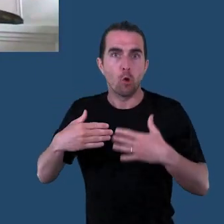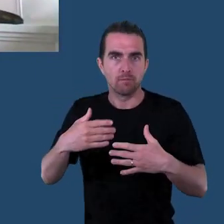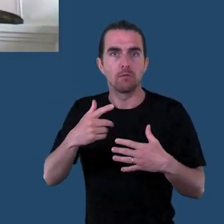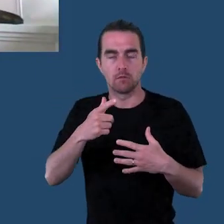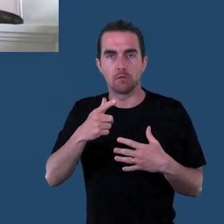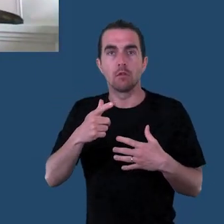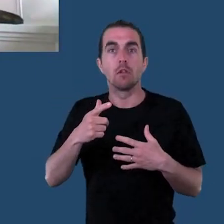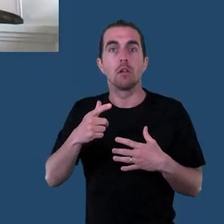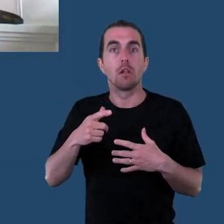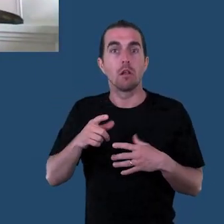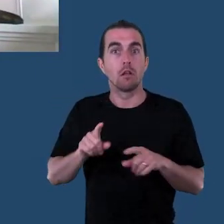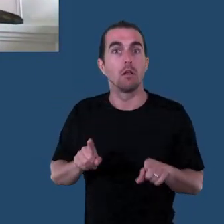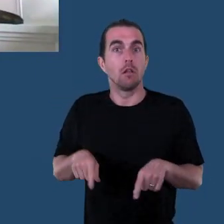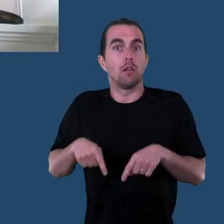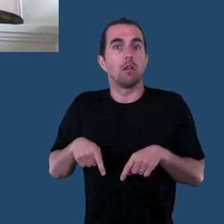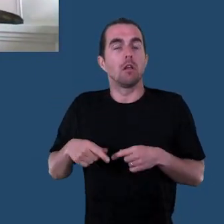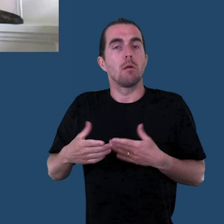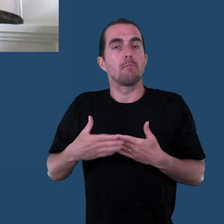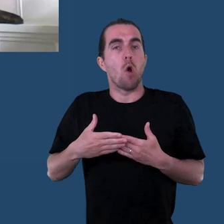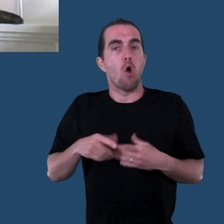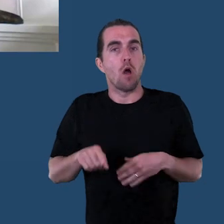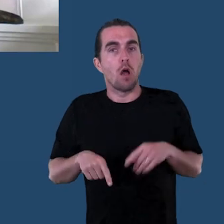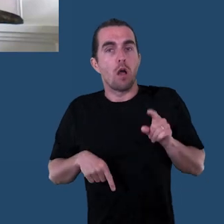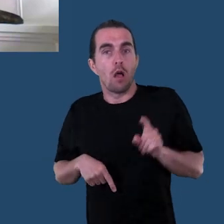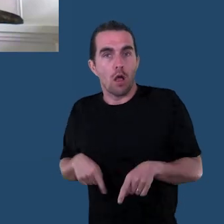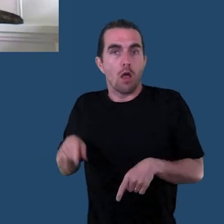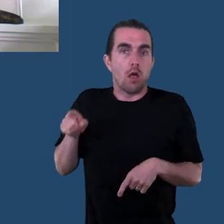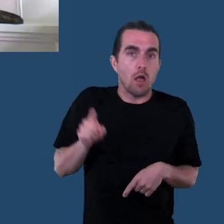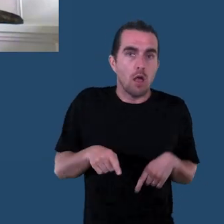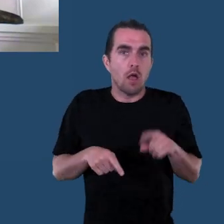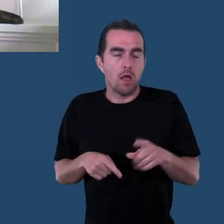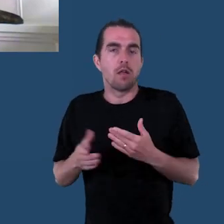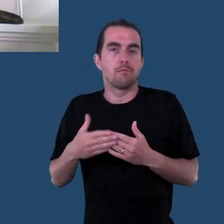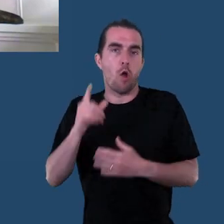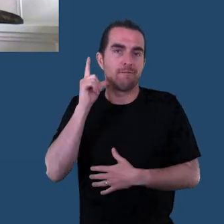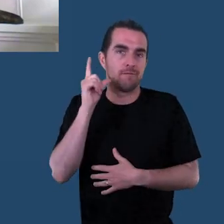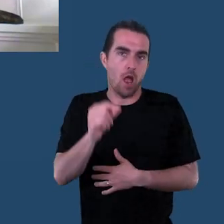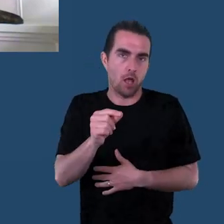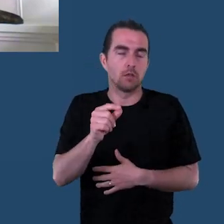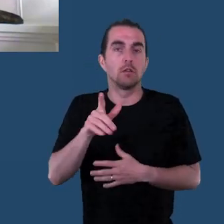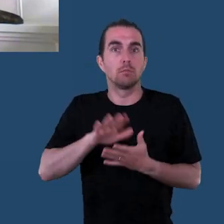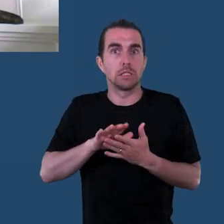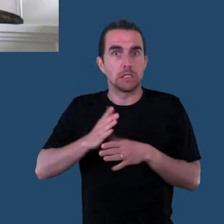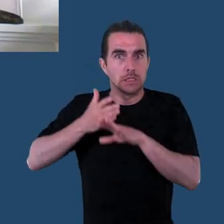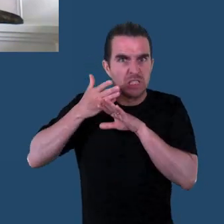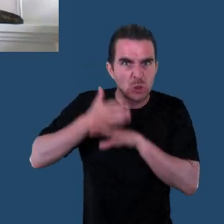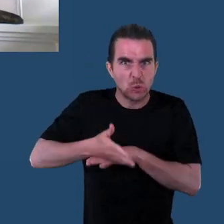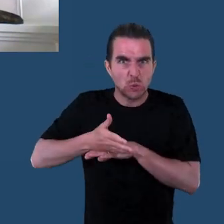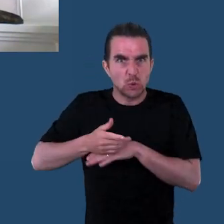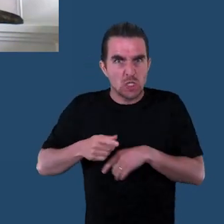You can have a longer stride, so you're faster, and it also takes less energy